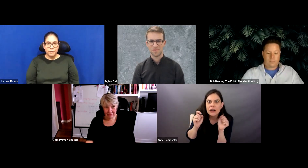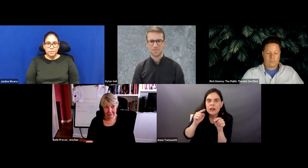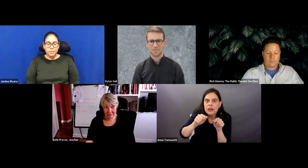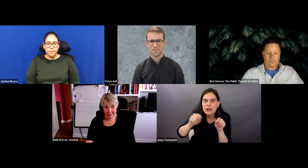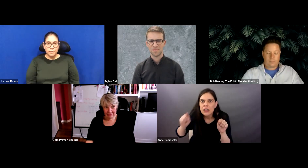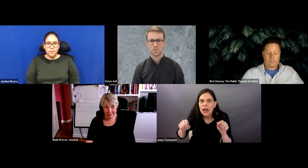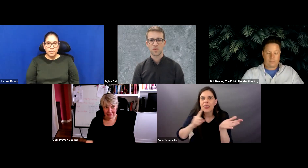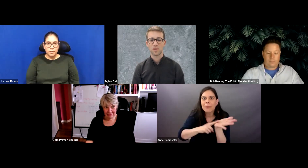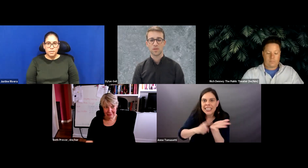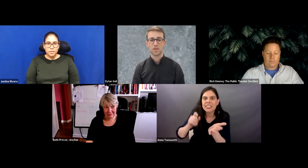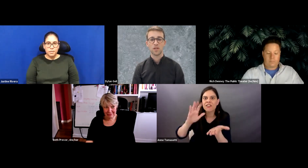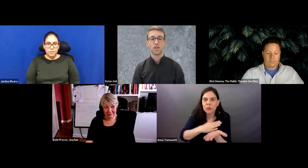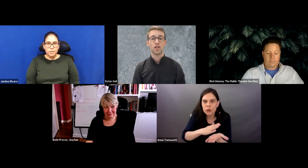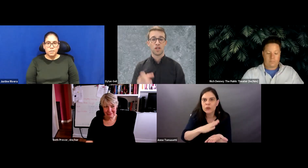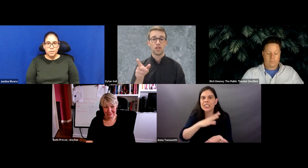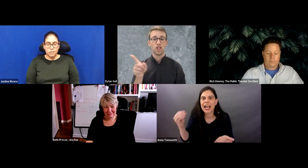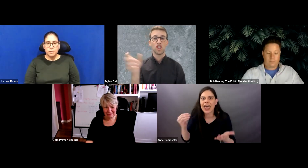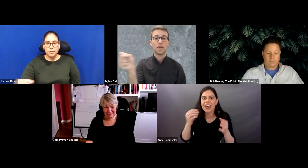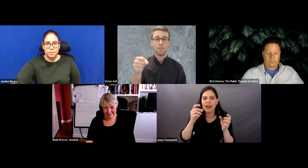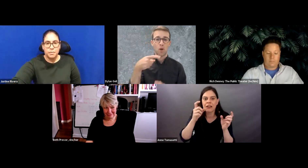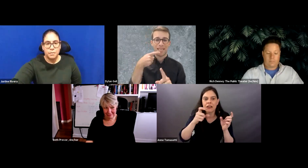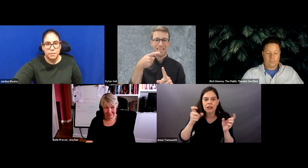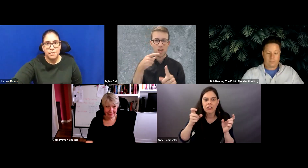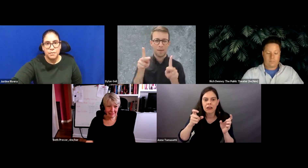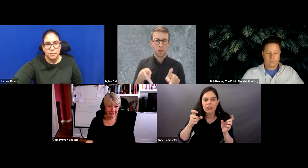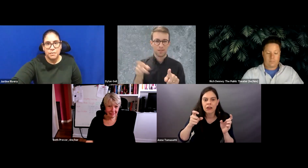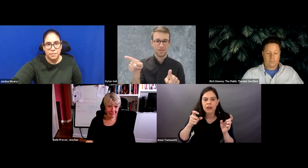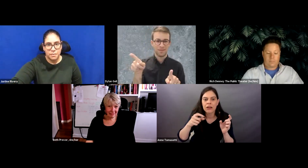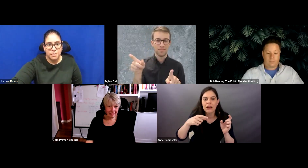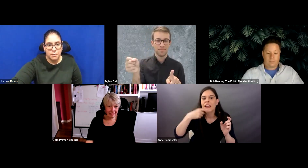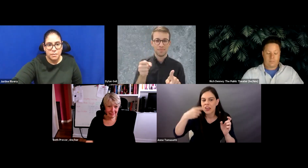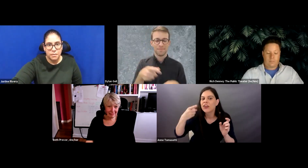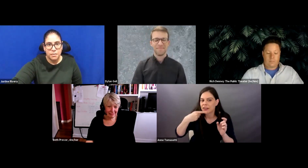but we were able to find- She pulled in a hearing person to